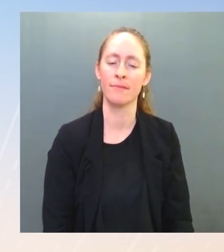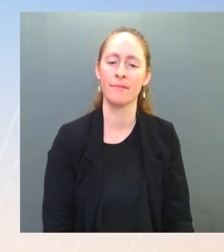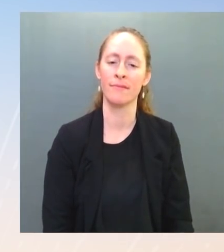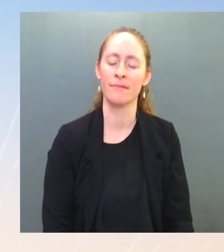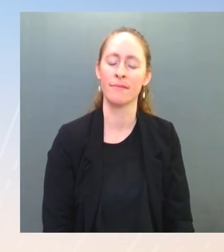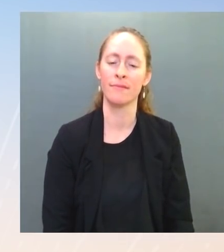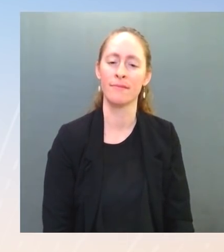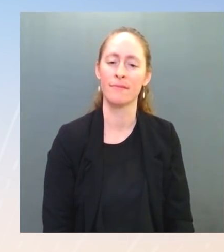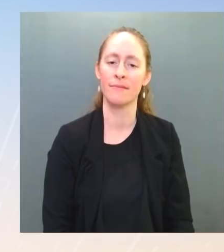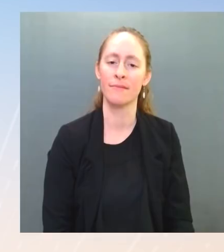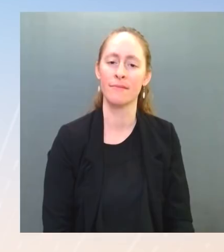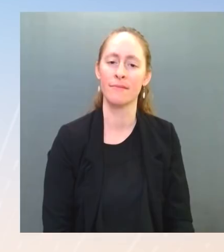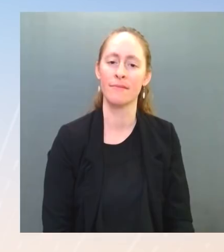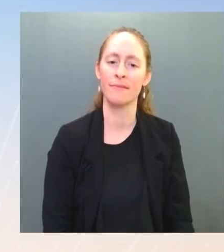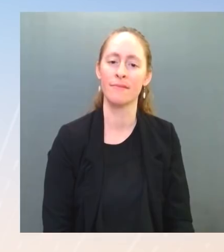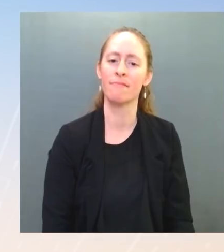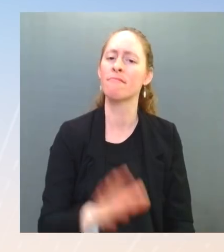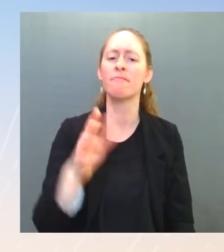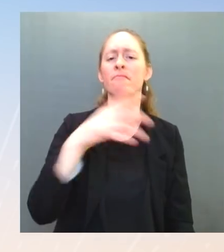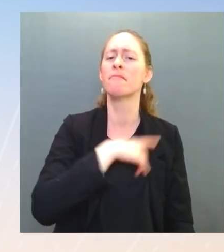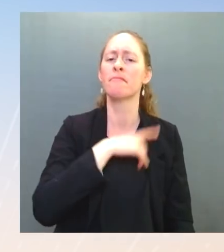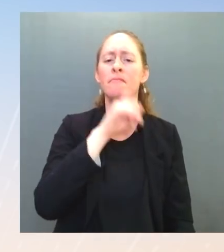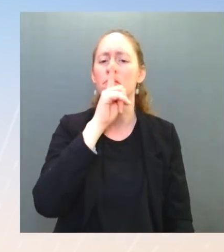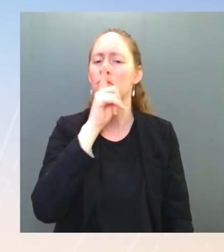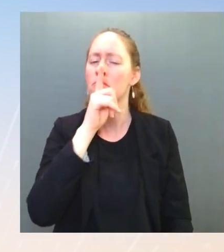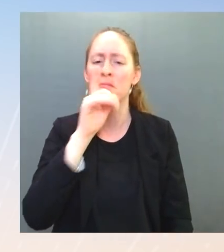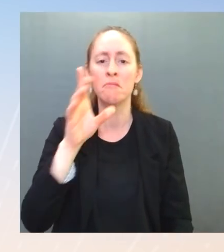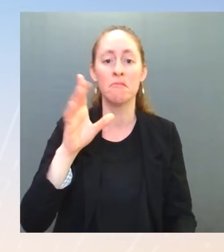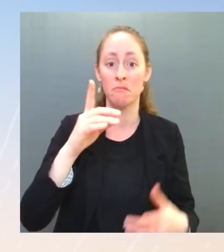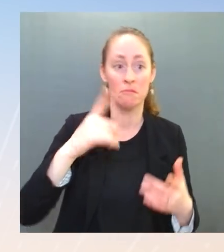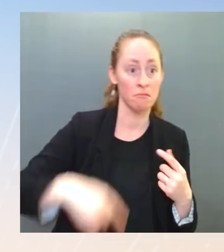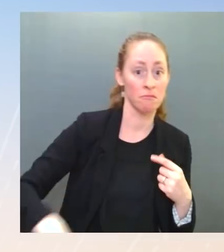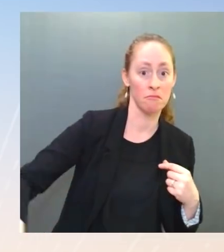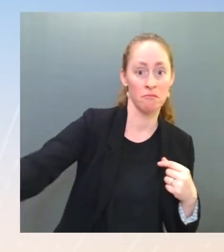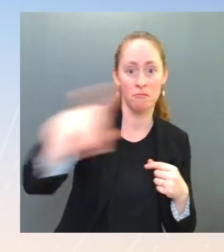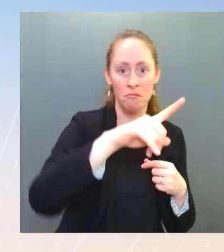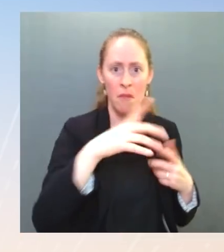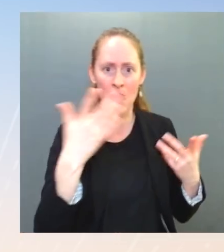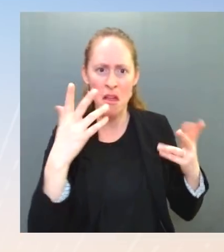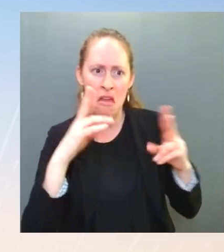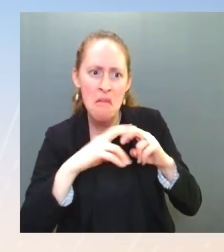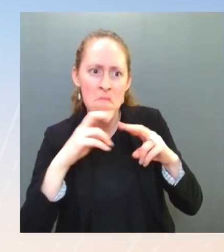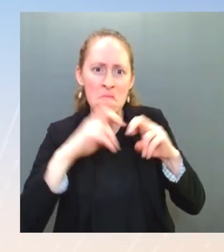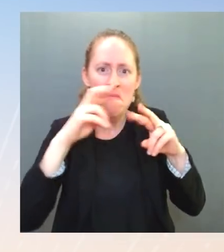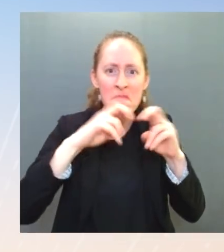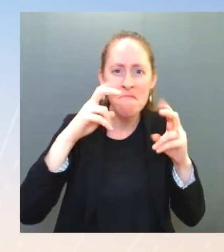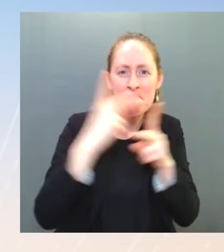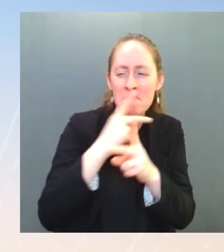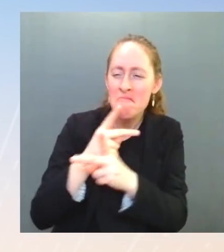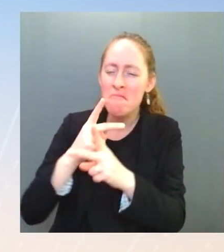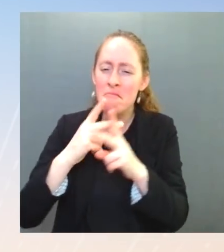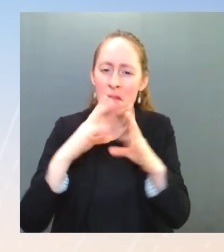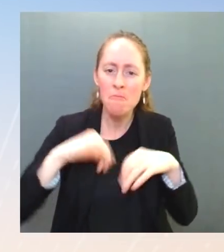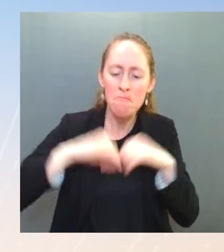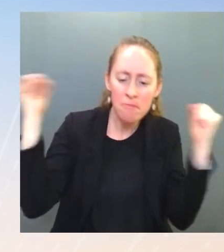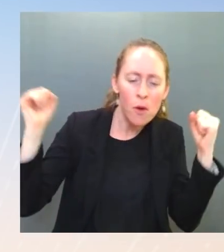They assess how they feel and what the impacts are on them. We've long talked about, since at least I started this job, since the President came into office,